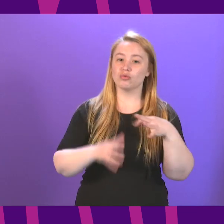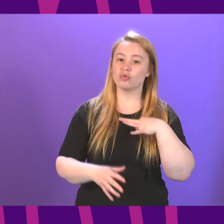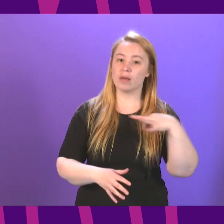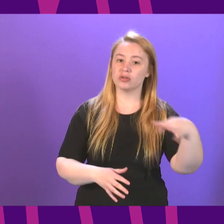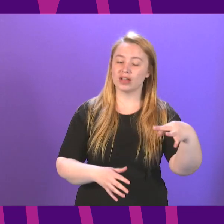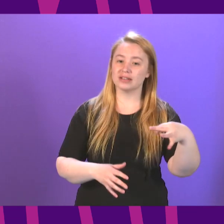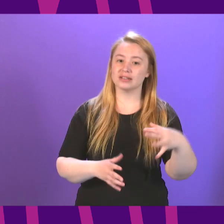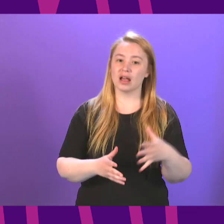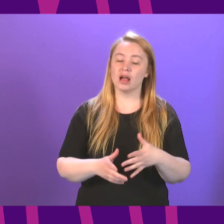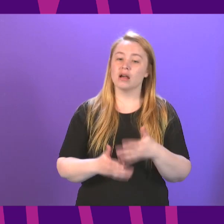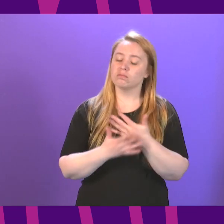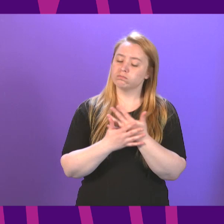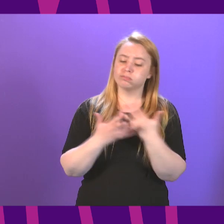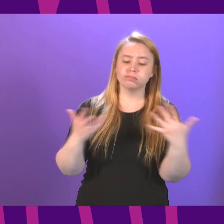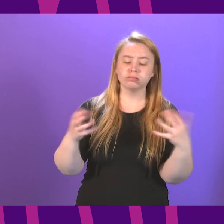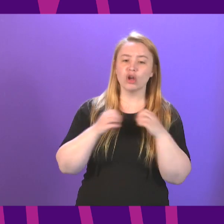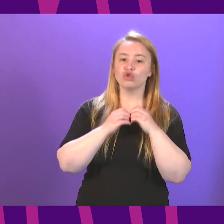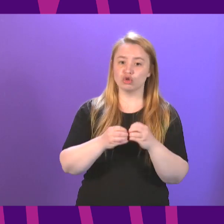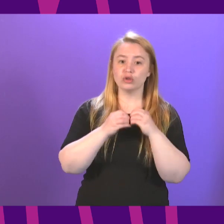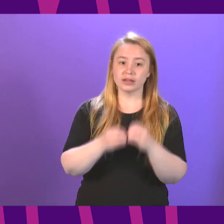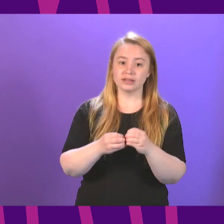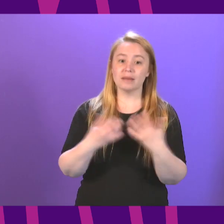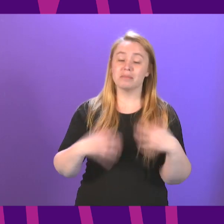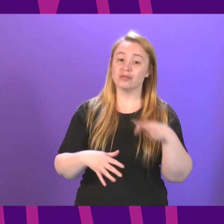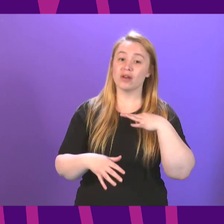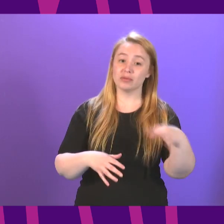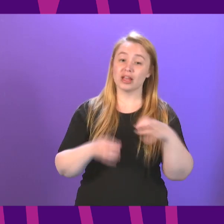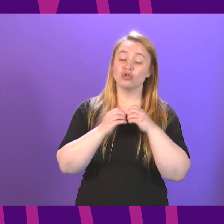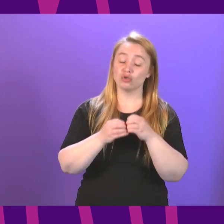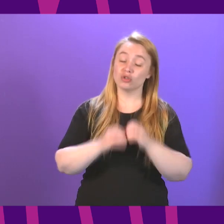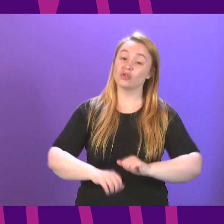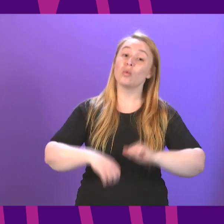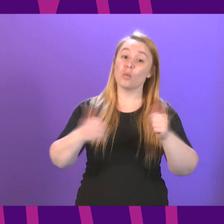a large number of students and has represented them extremely well, as she has represented